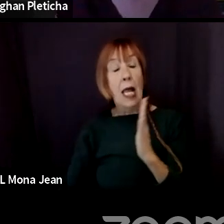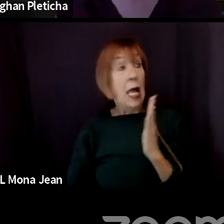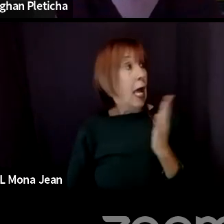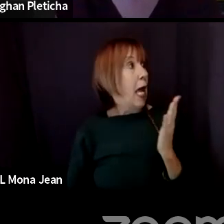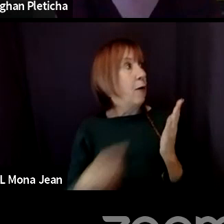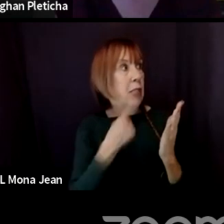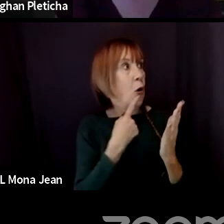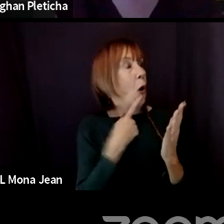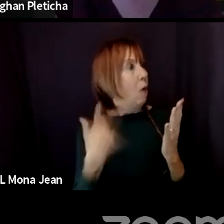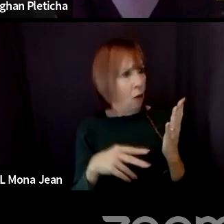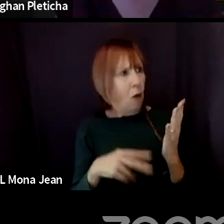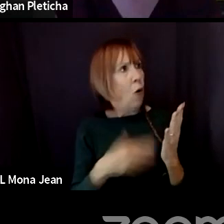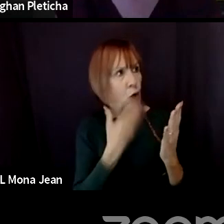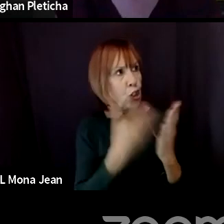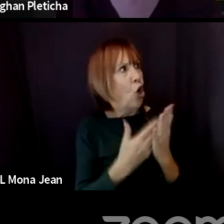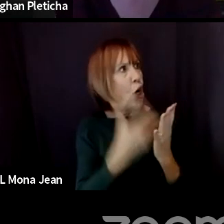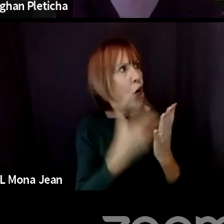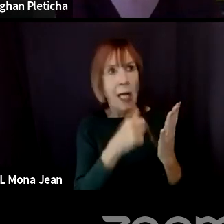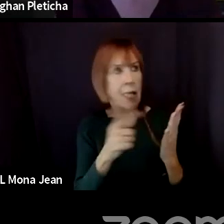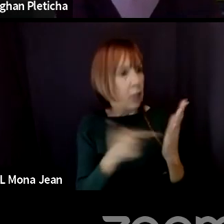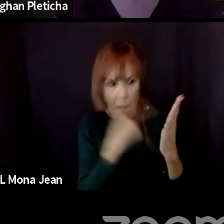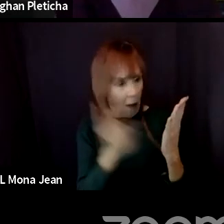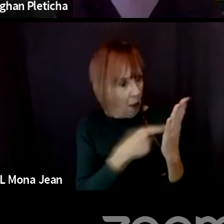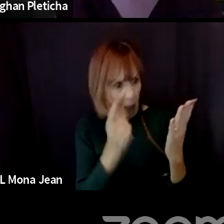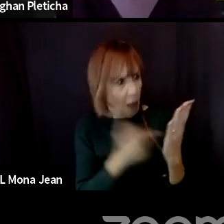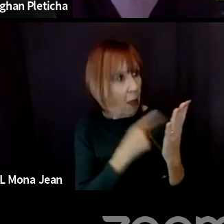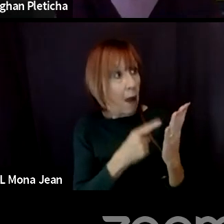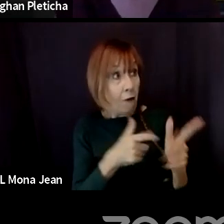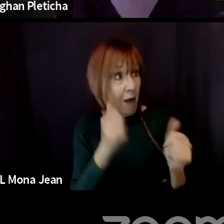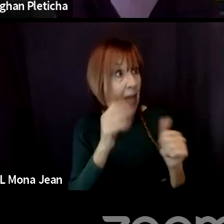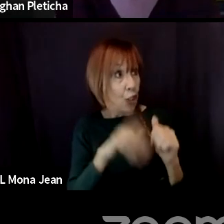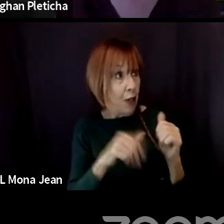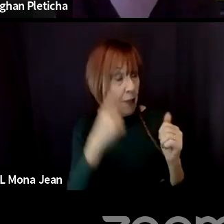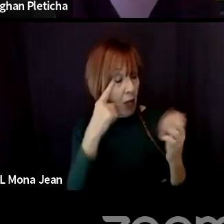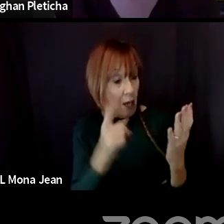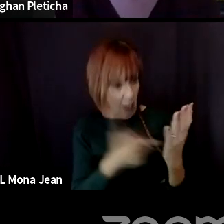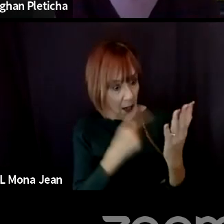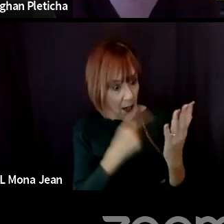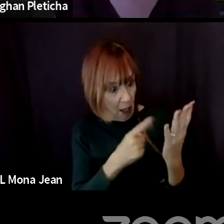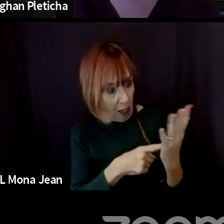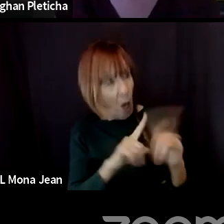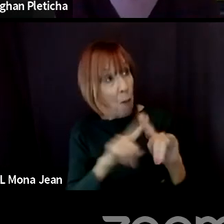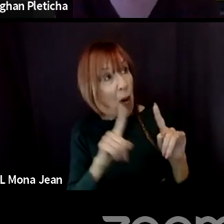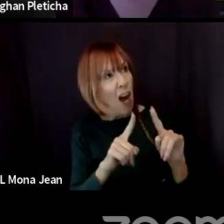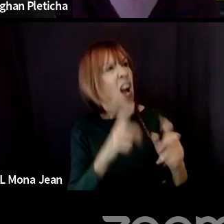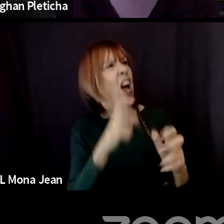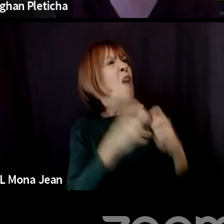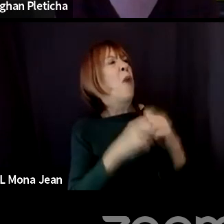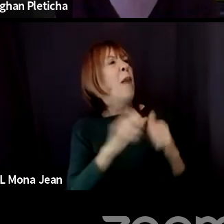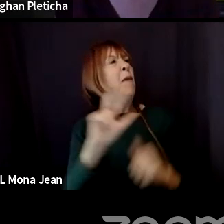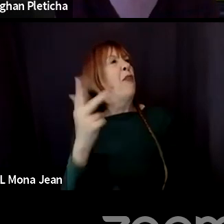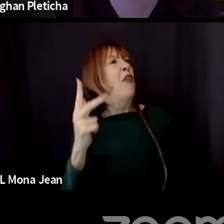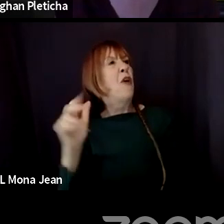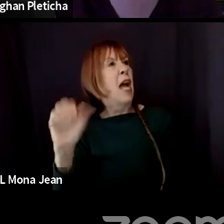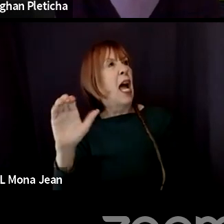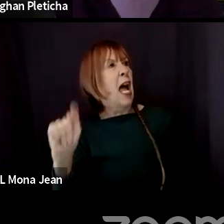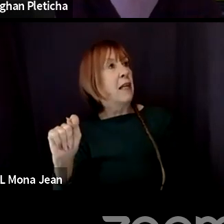much quicker than I expected to. But there's a problem with the third act and I was like, really what is it?